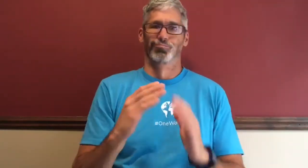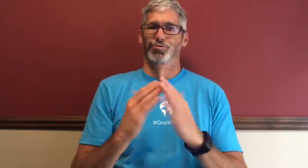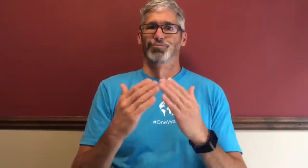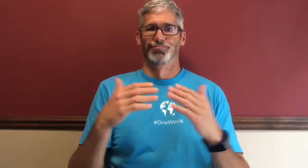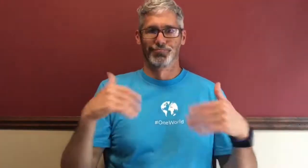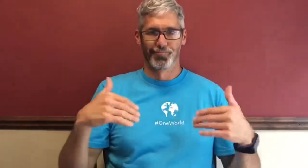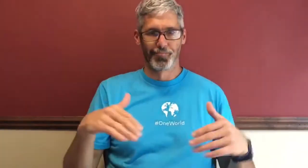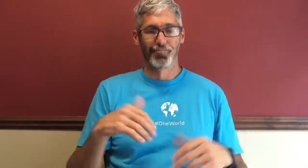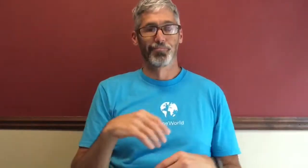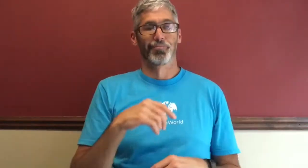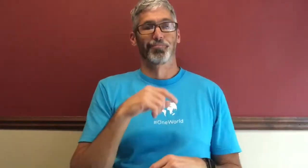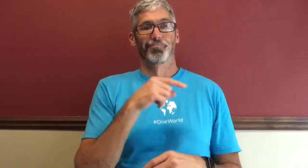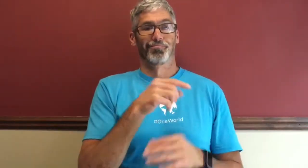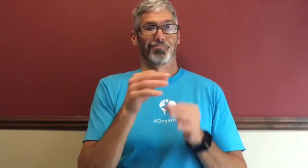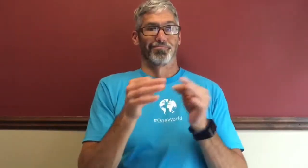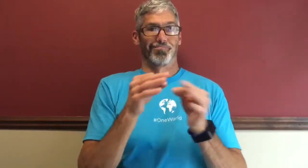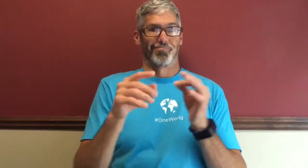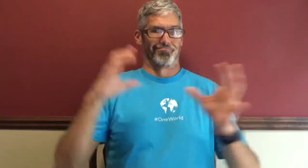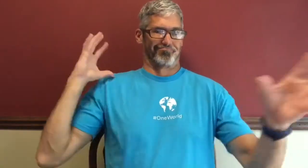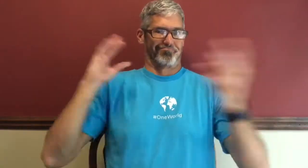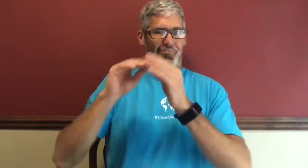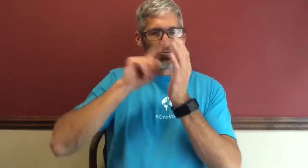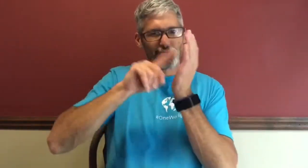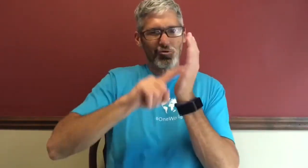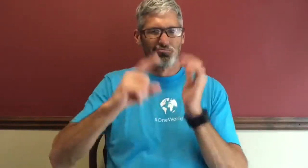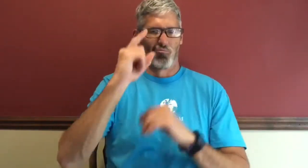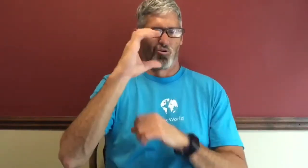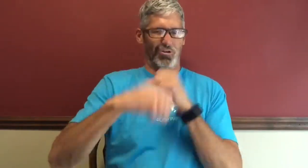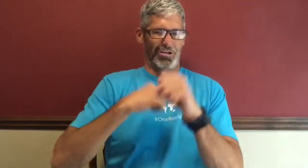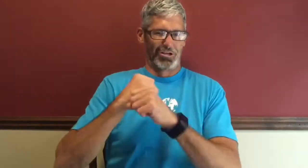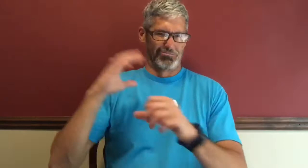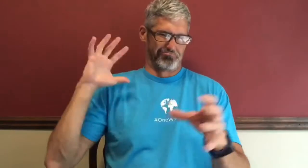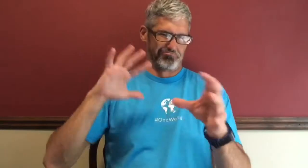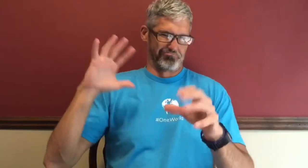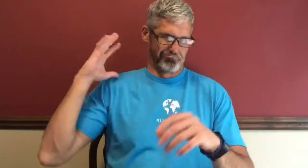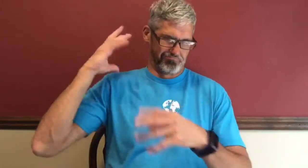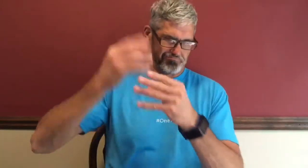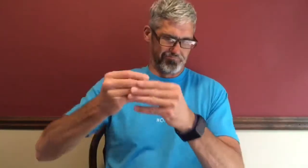are just awesome they are such good books and he explains all this research over